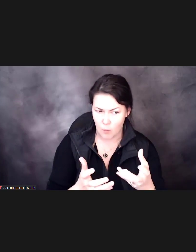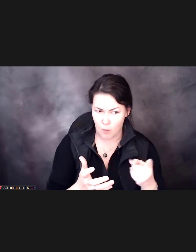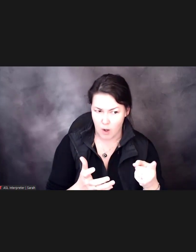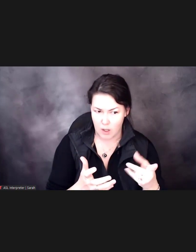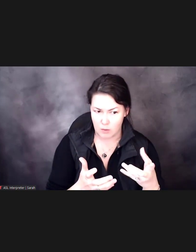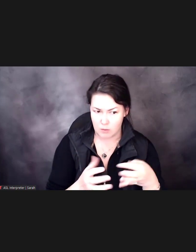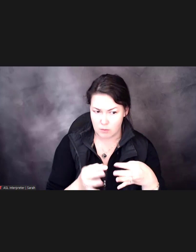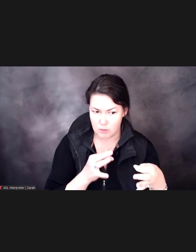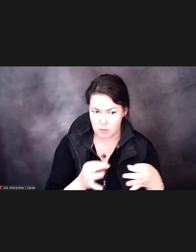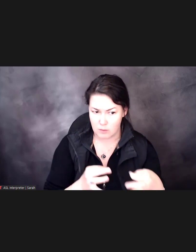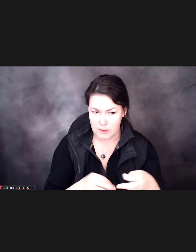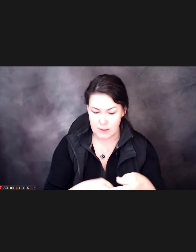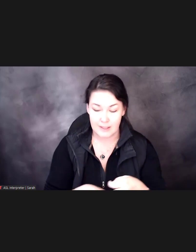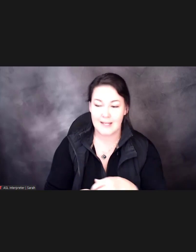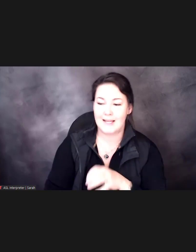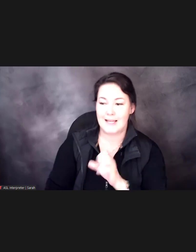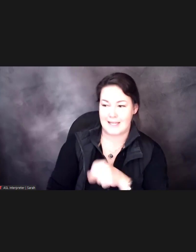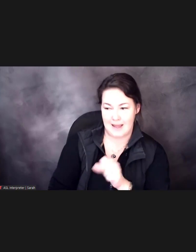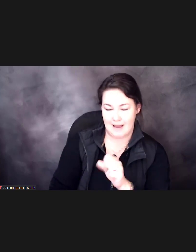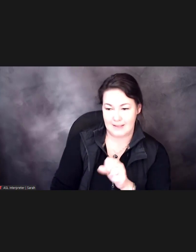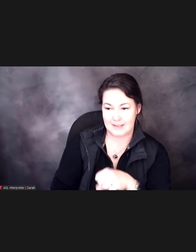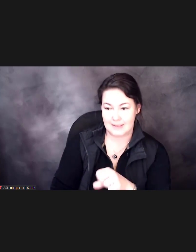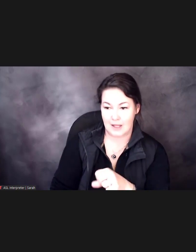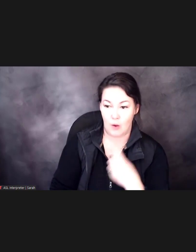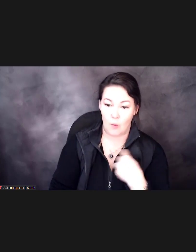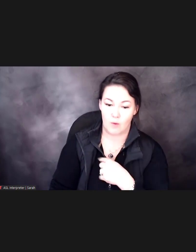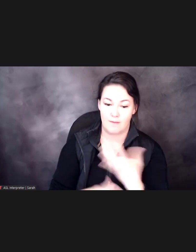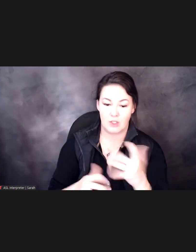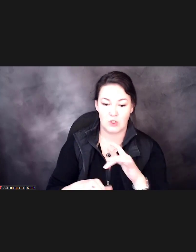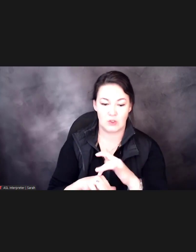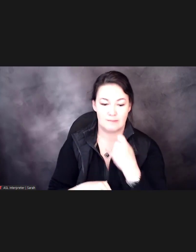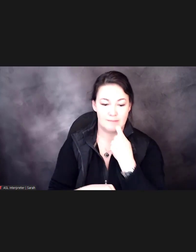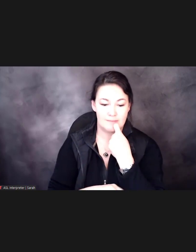Terry, there's an exception, right, to this protocol? Do you want to talk about that?